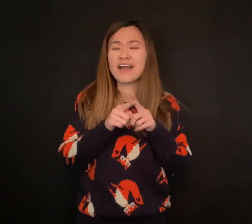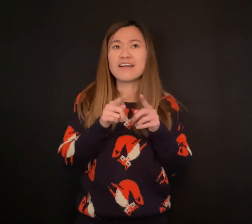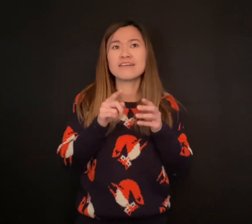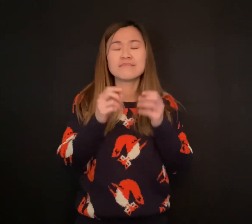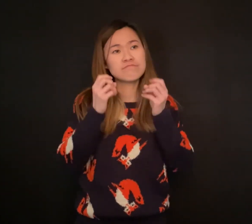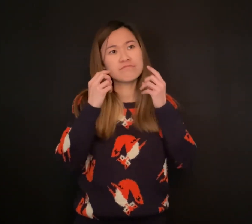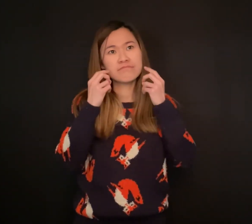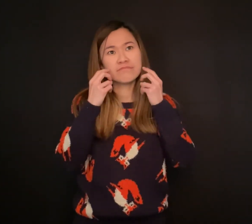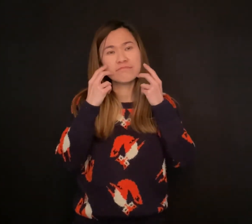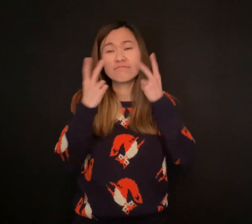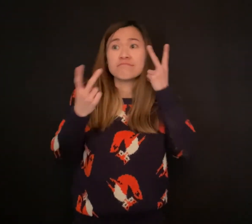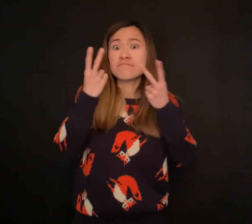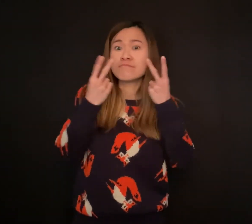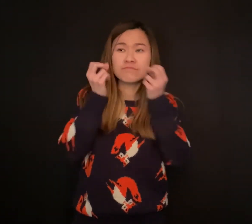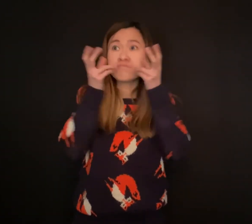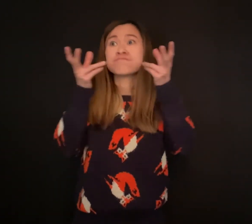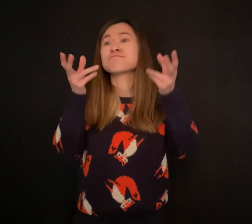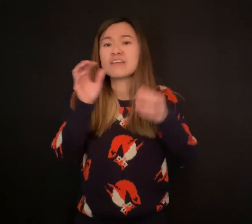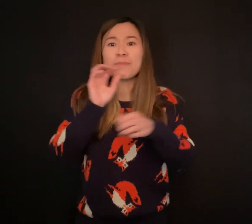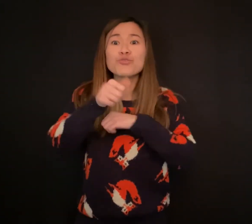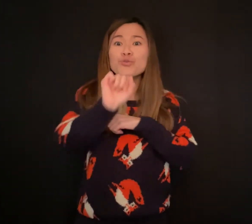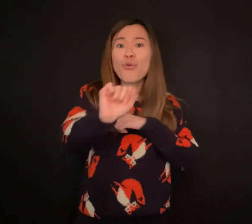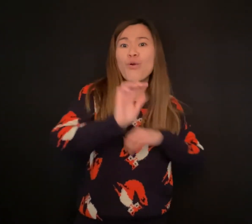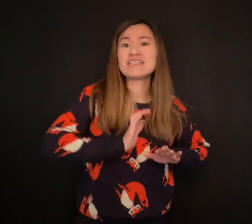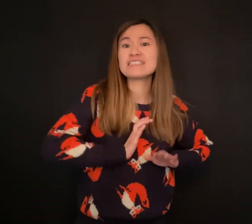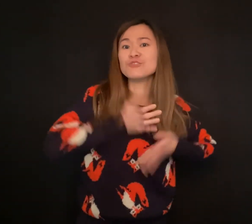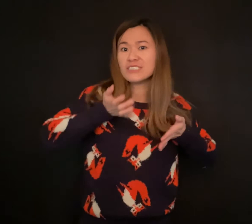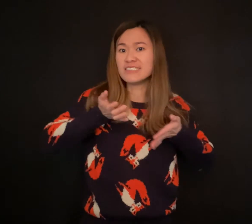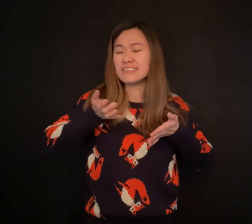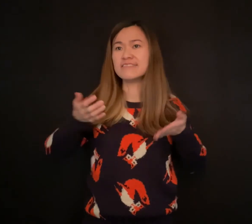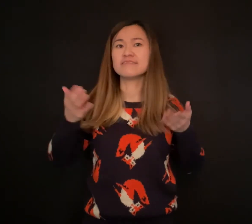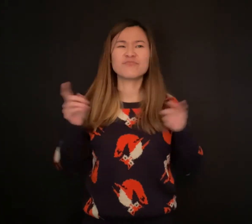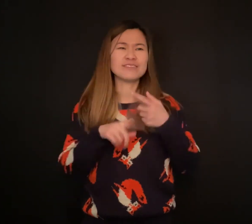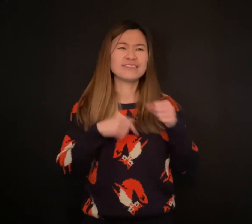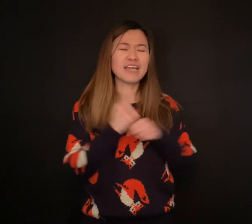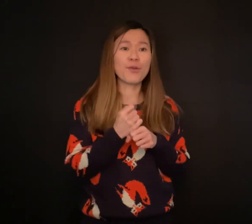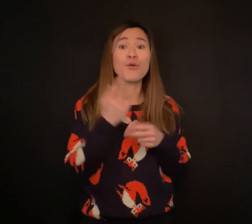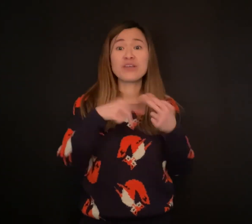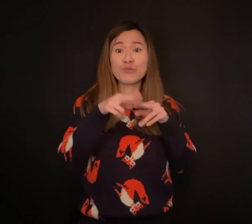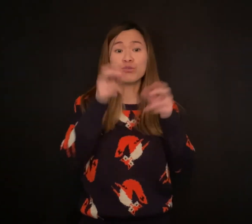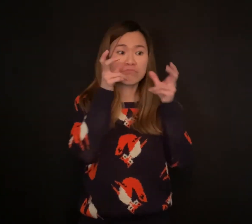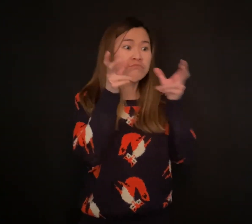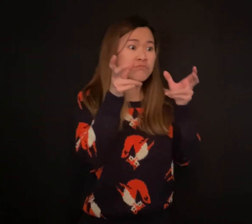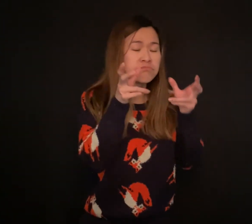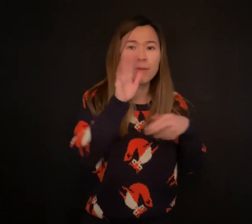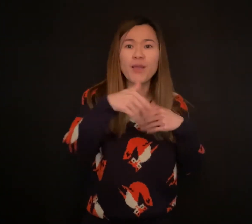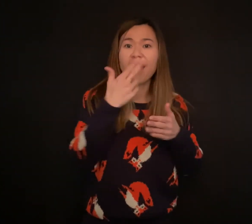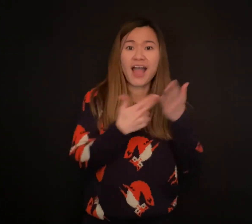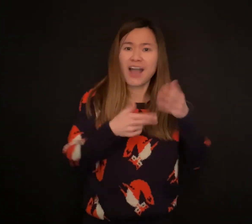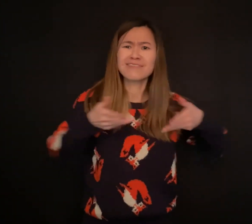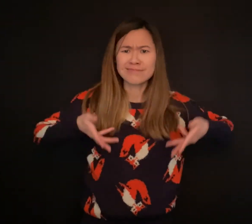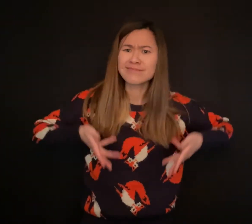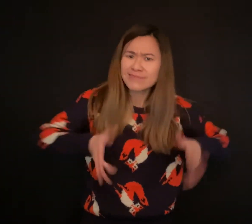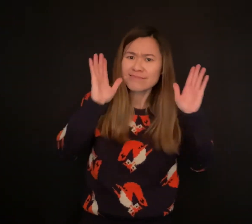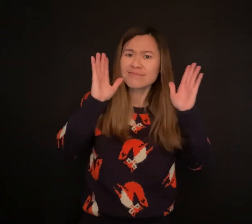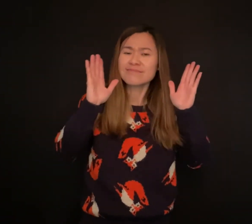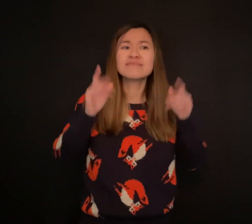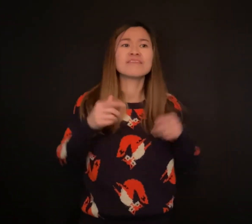Look for something that excites your interests. For example, if you like art, then go for it!